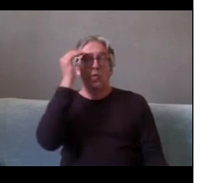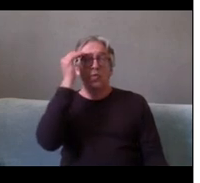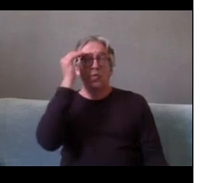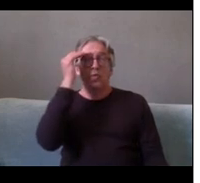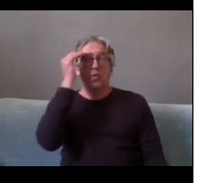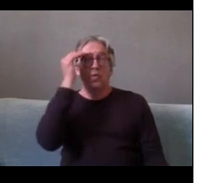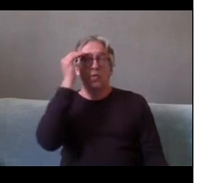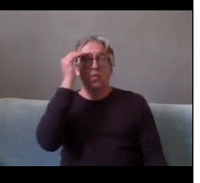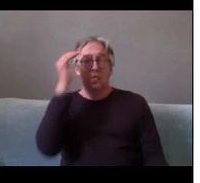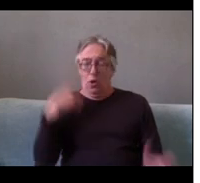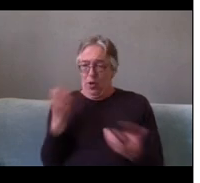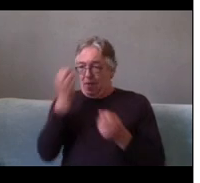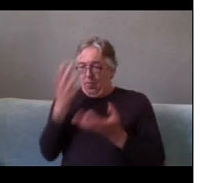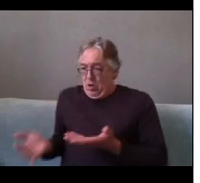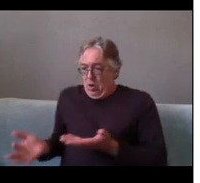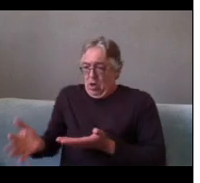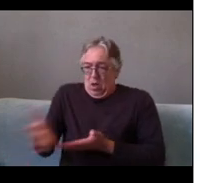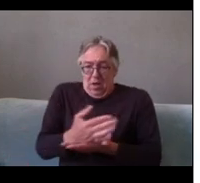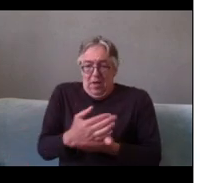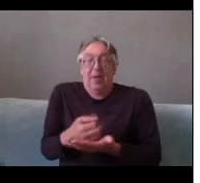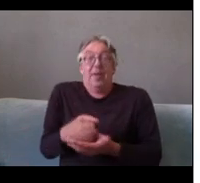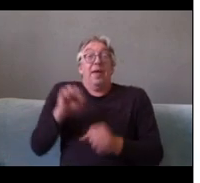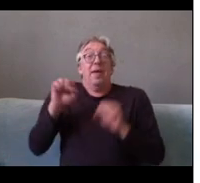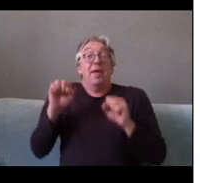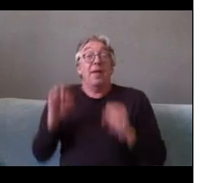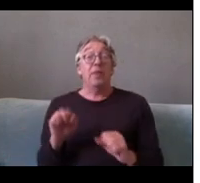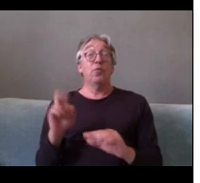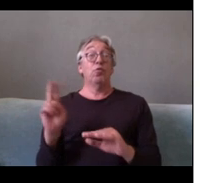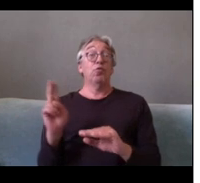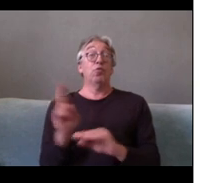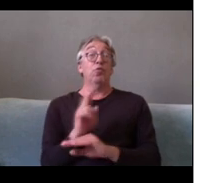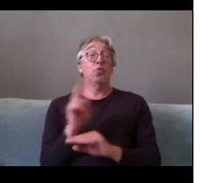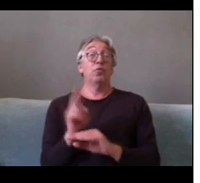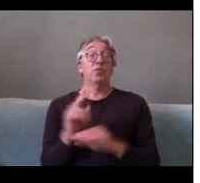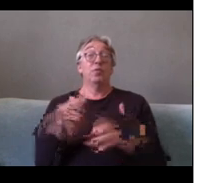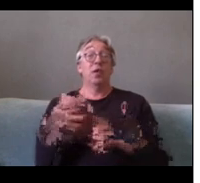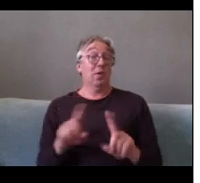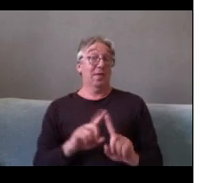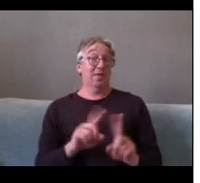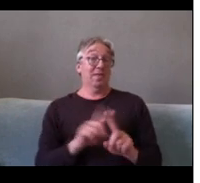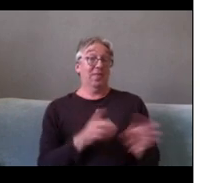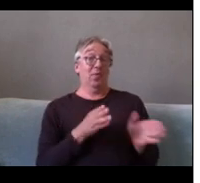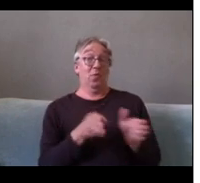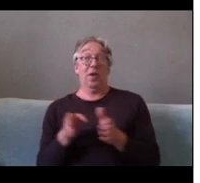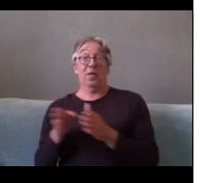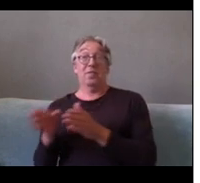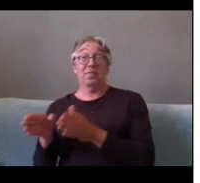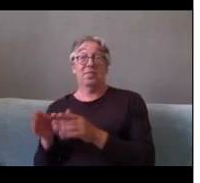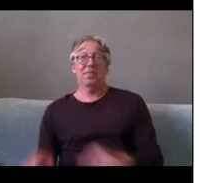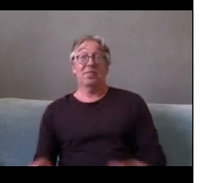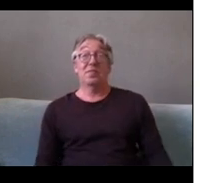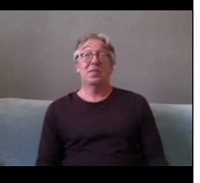that we want to address using the census data. For example, we really have a monograph for education